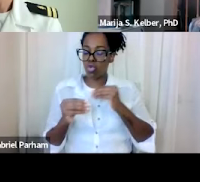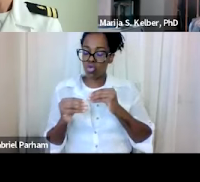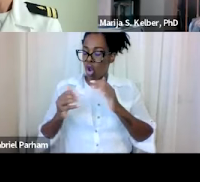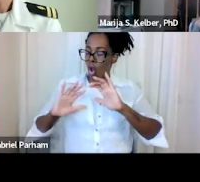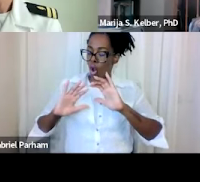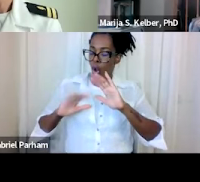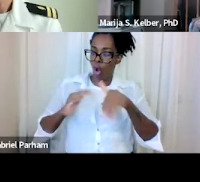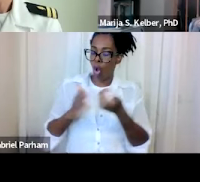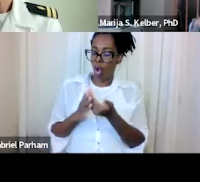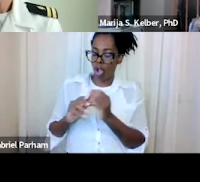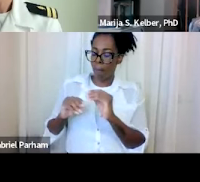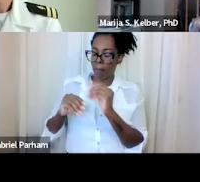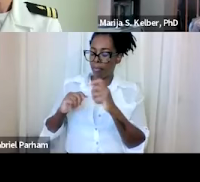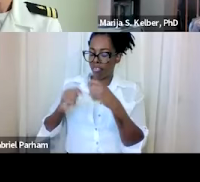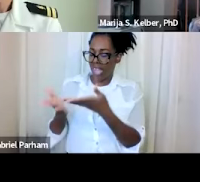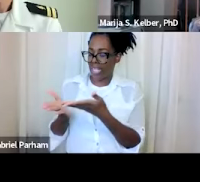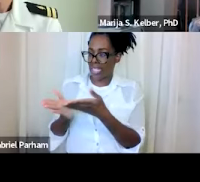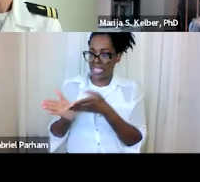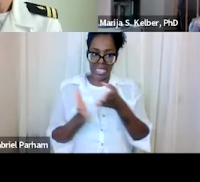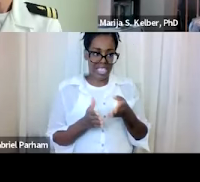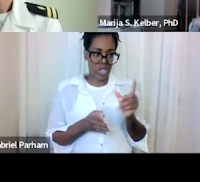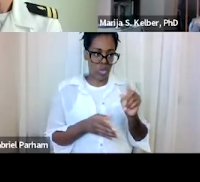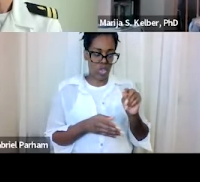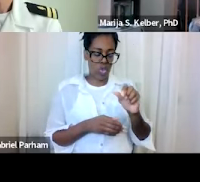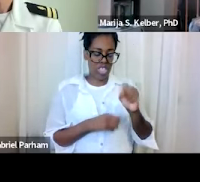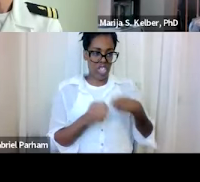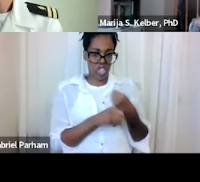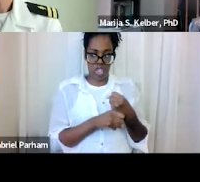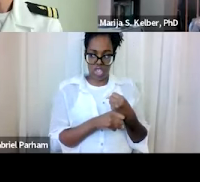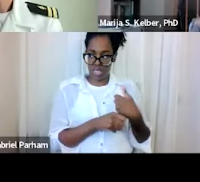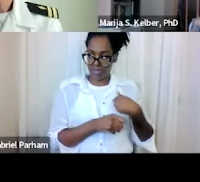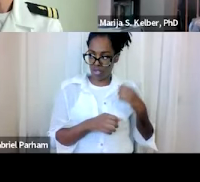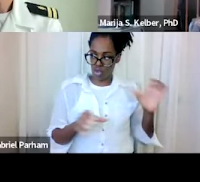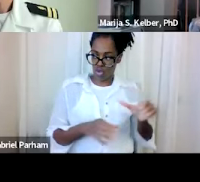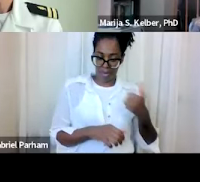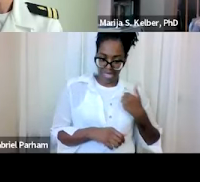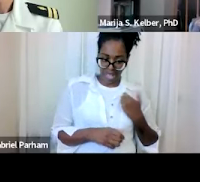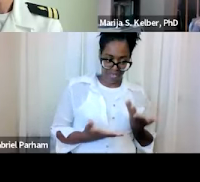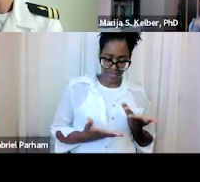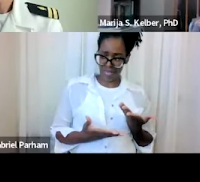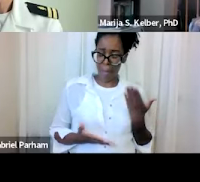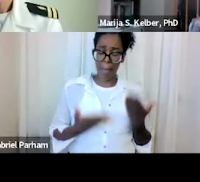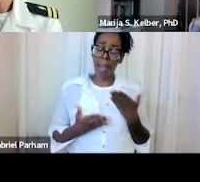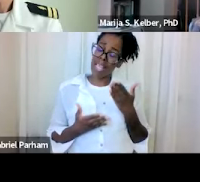Once I left the military after 22 years, I had to do all those things on my own. Some service members and veterans might struggle with that,